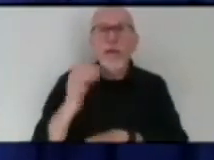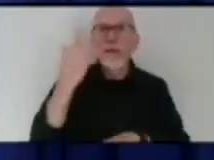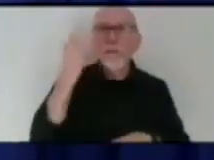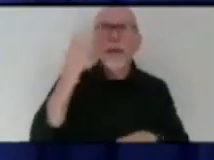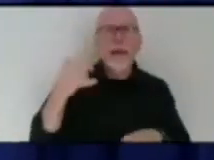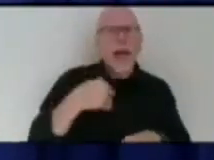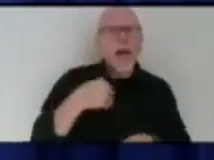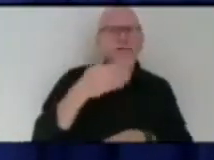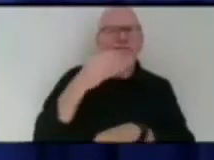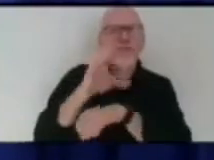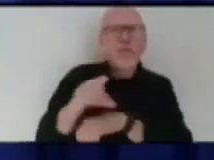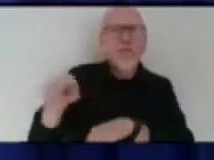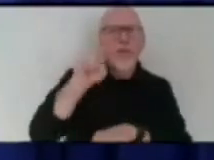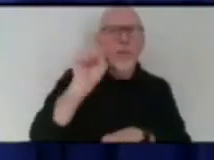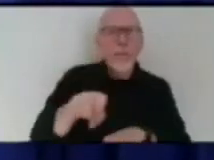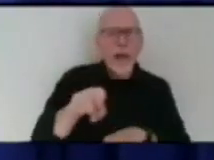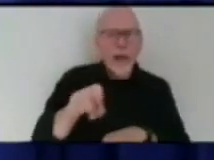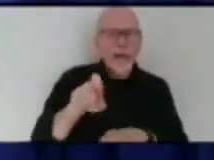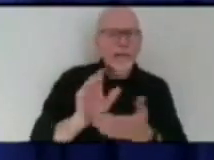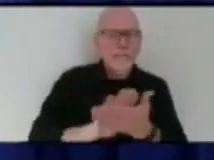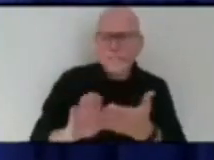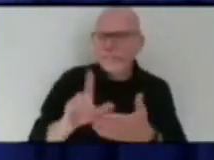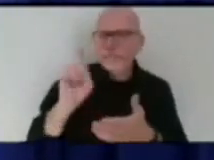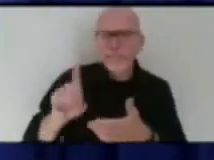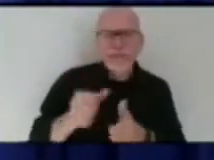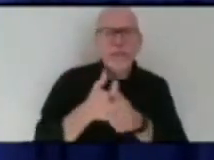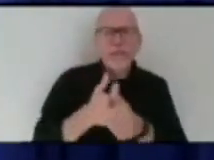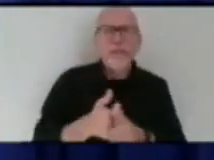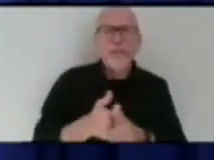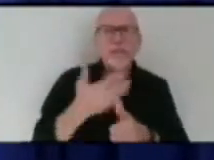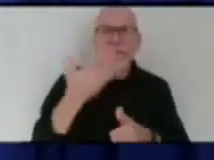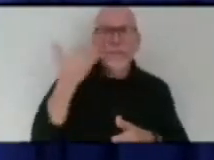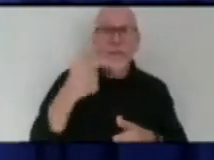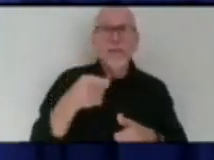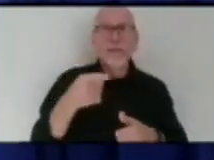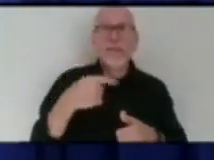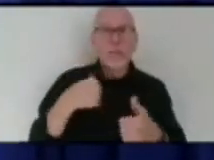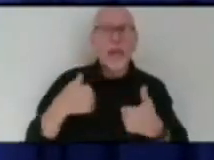of compliance because there's an incentive to learn and or produce and